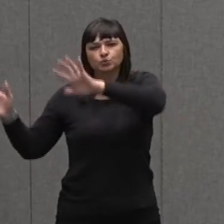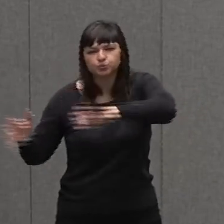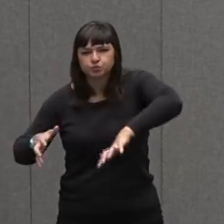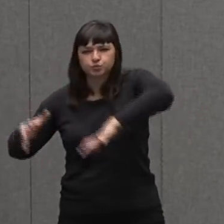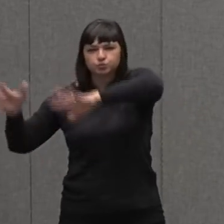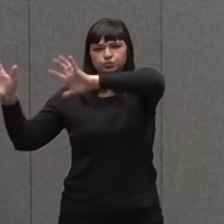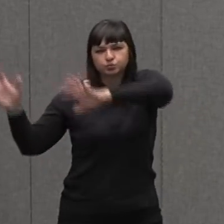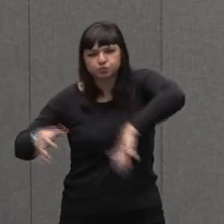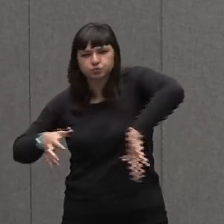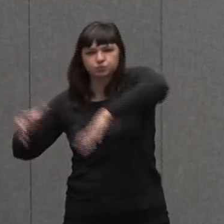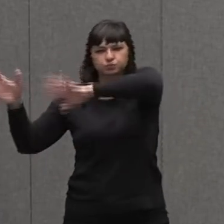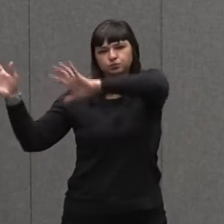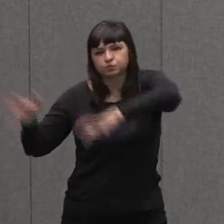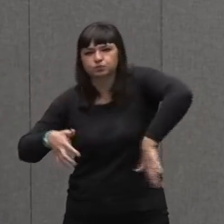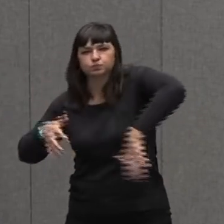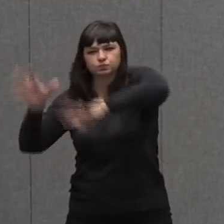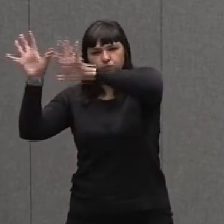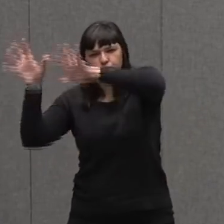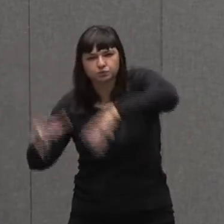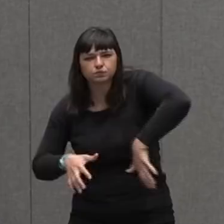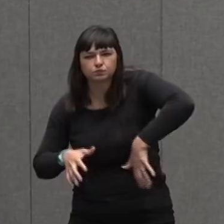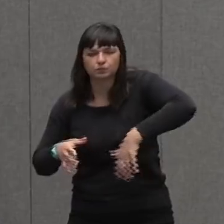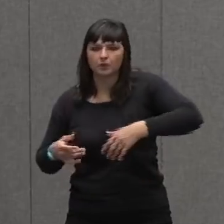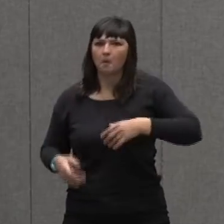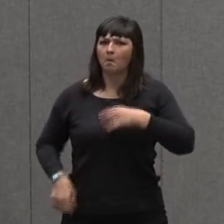also often have monsoons in the summer?